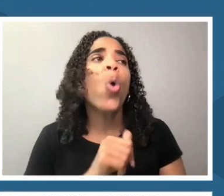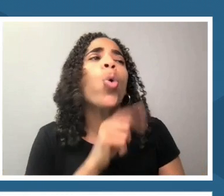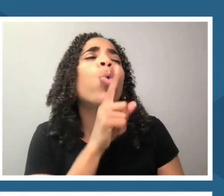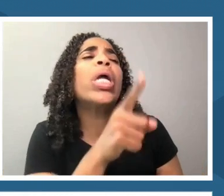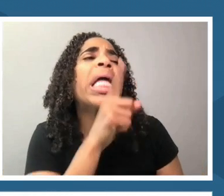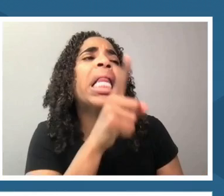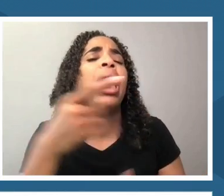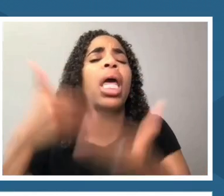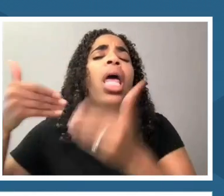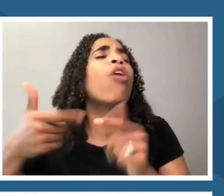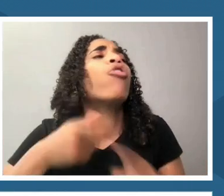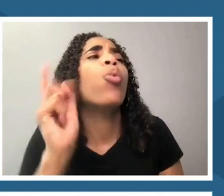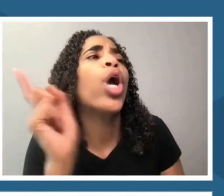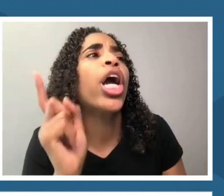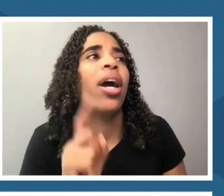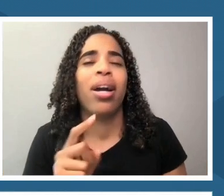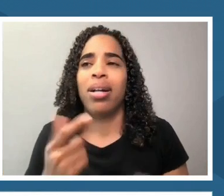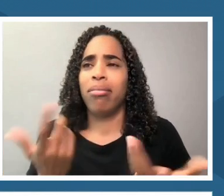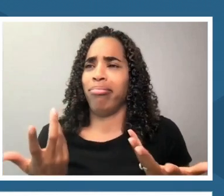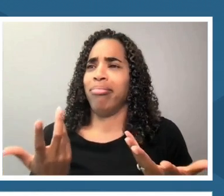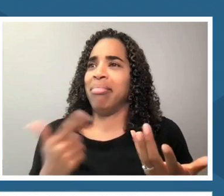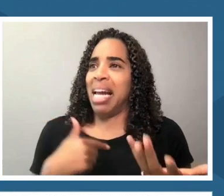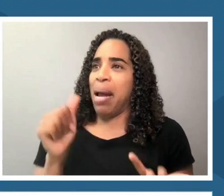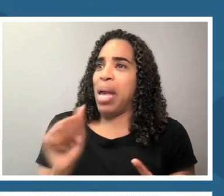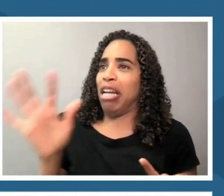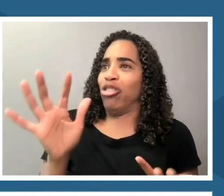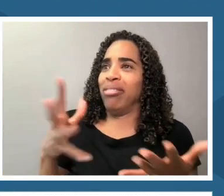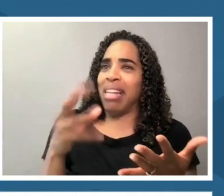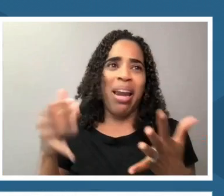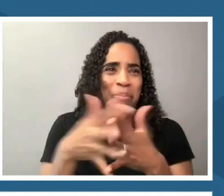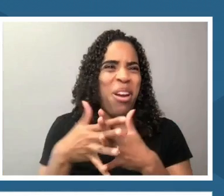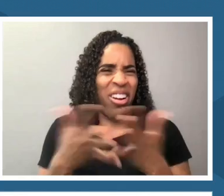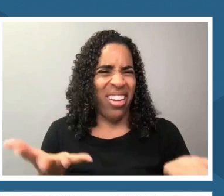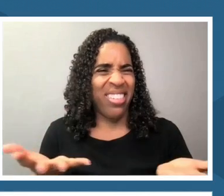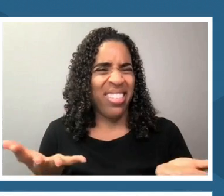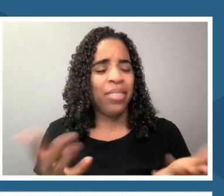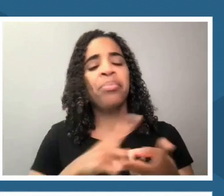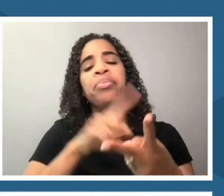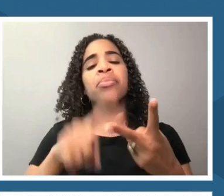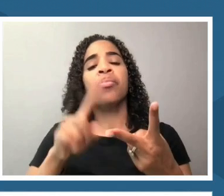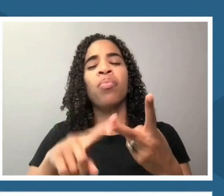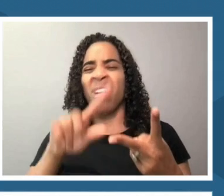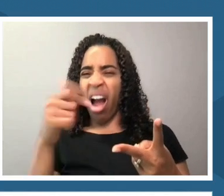that can't be reconciled and then on the other hand right the